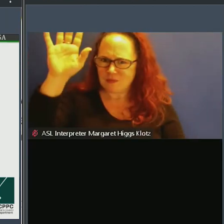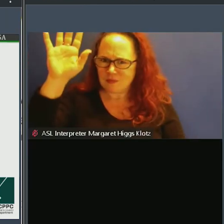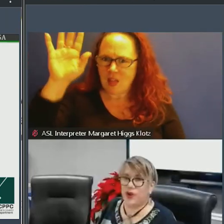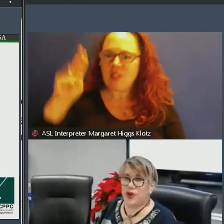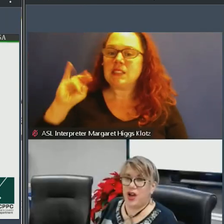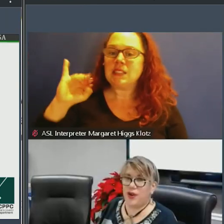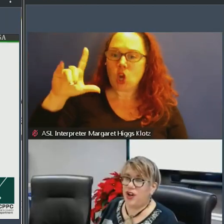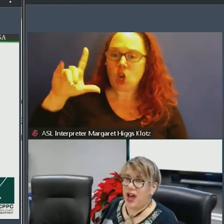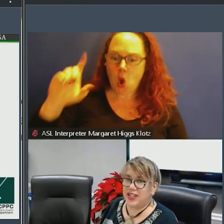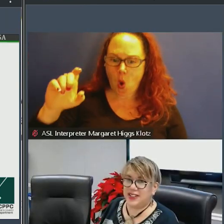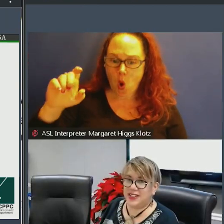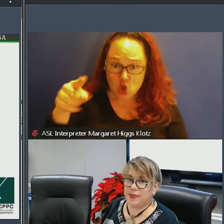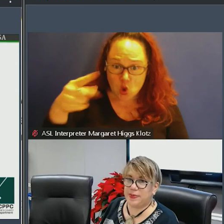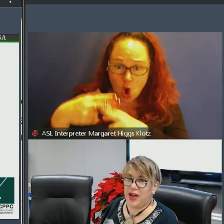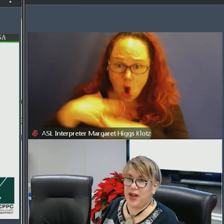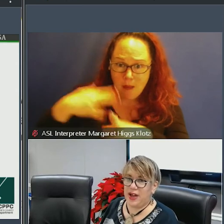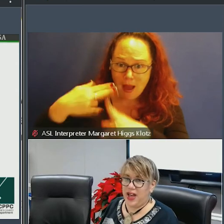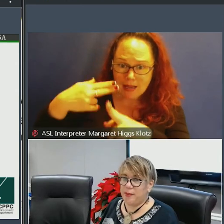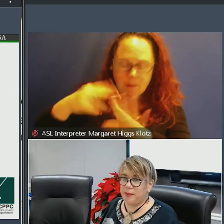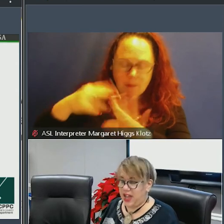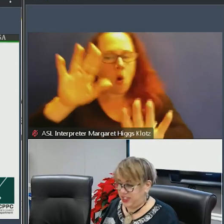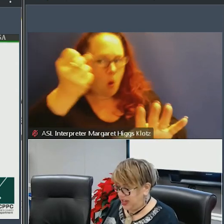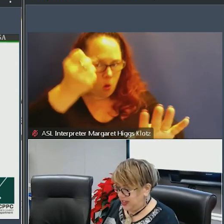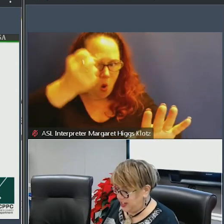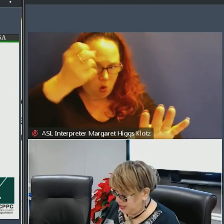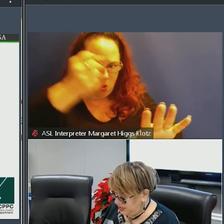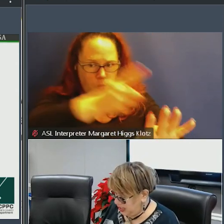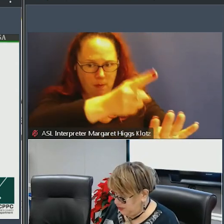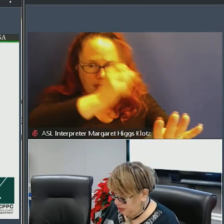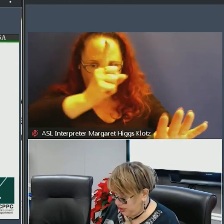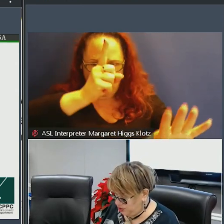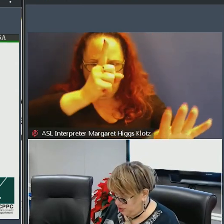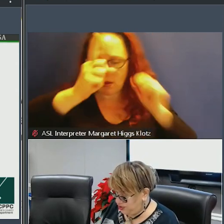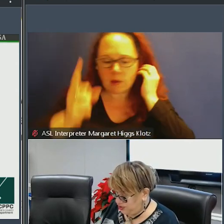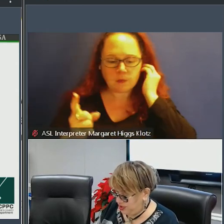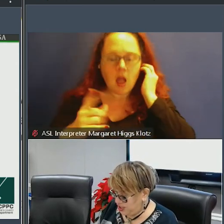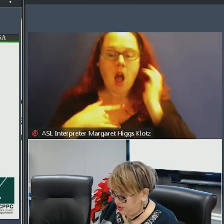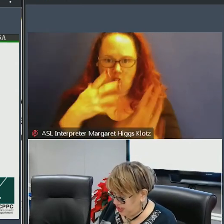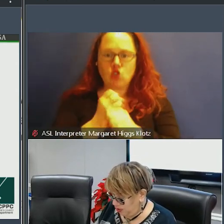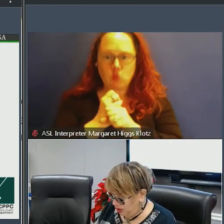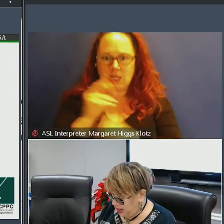I, yeah, I'll come back to you. I just received a note that you've signed on.